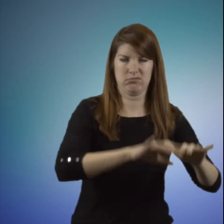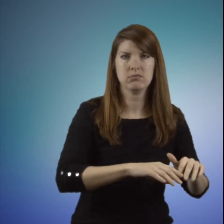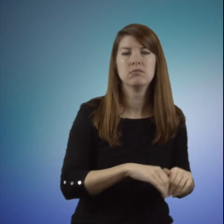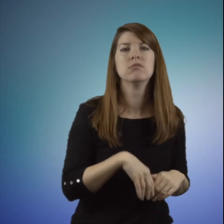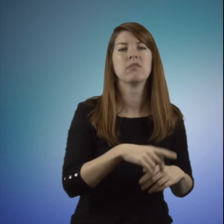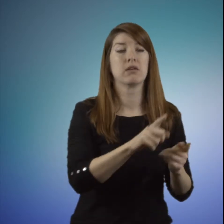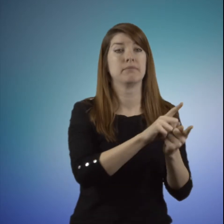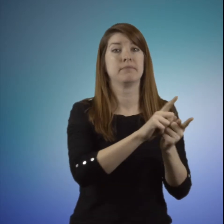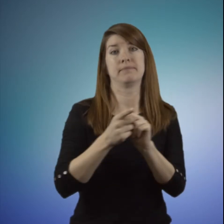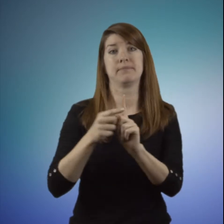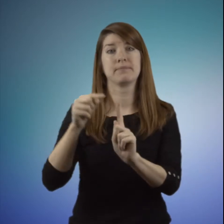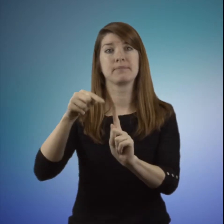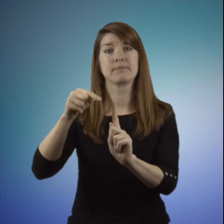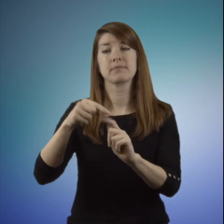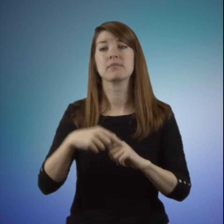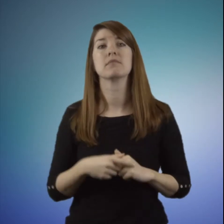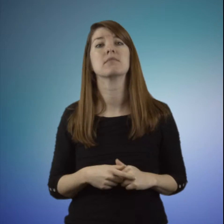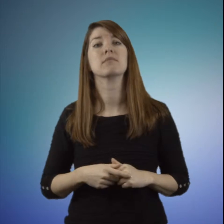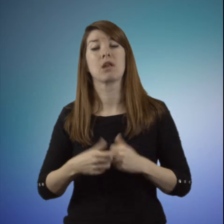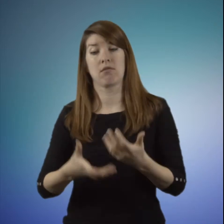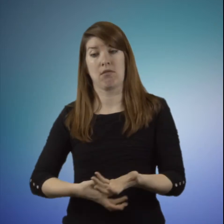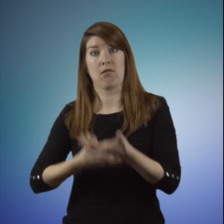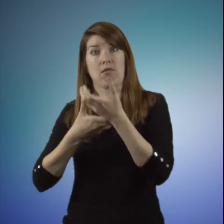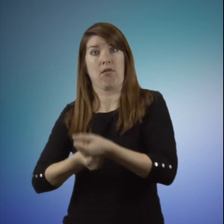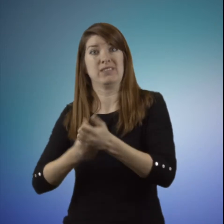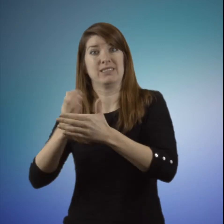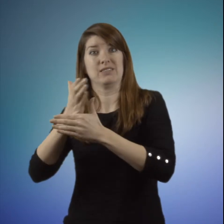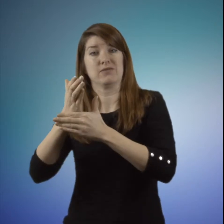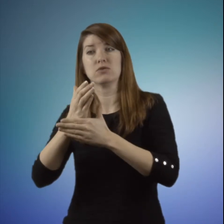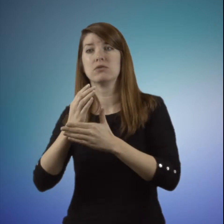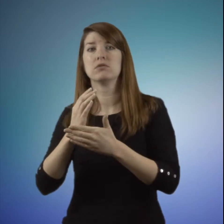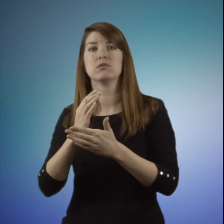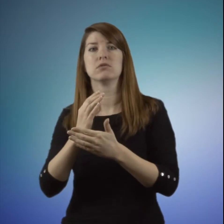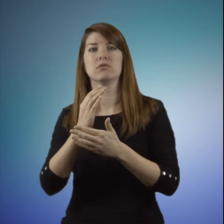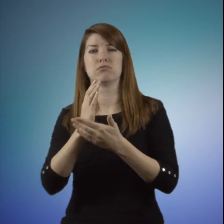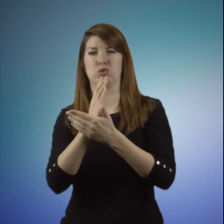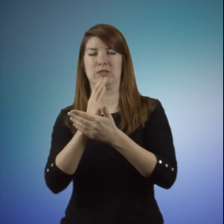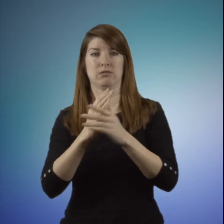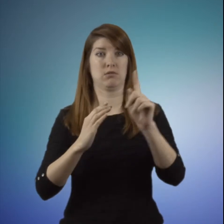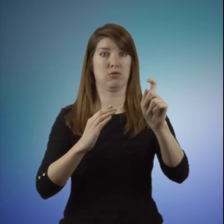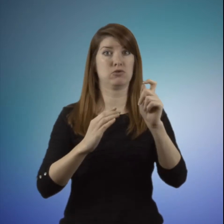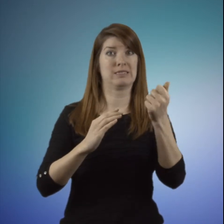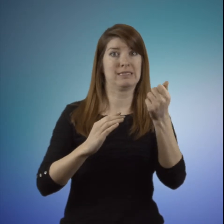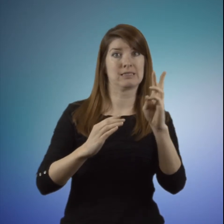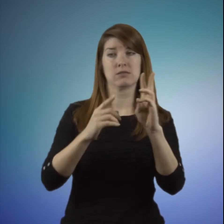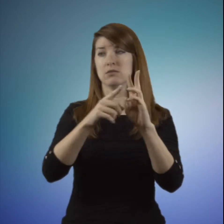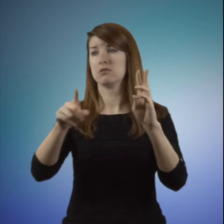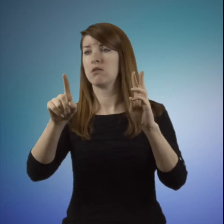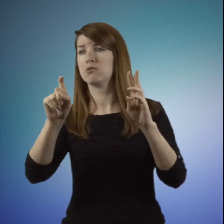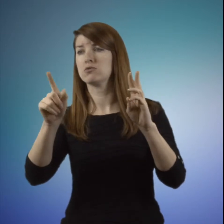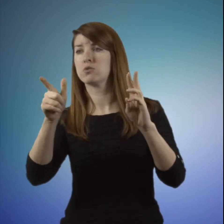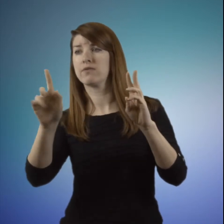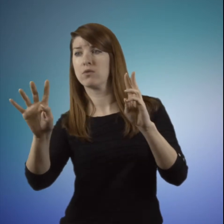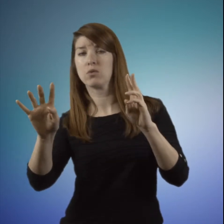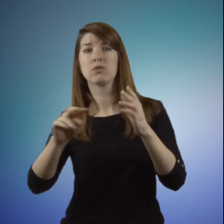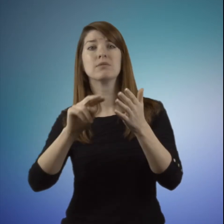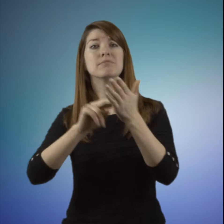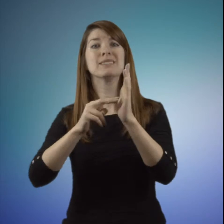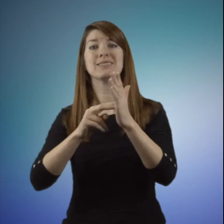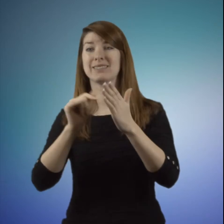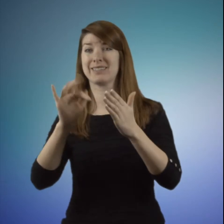The confidence interval is between 116 and 124, meaning that achieving that standard score